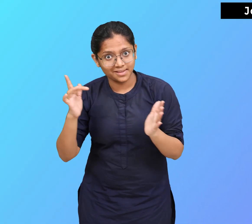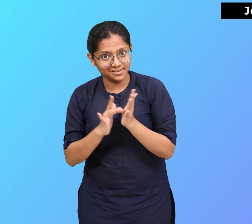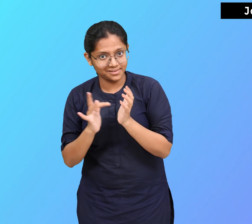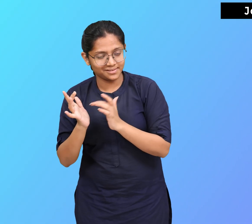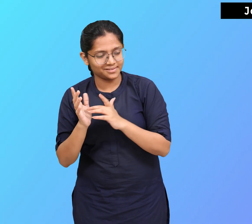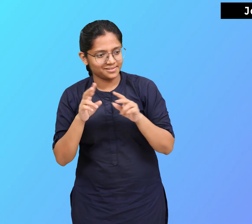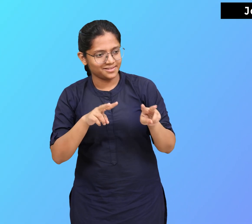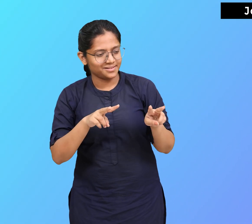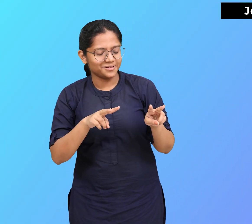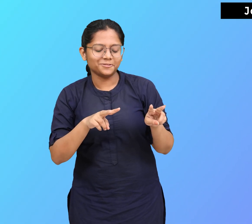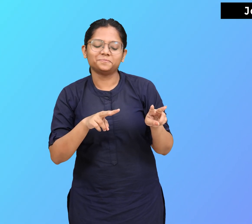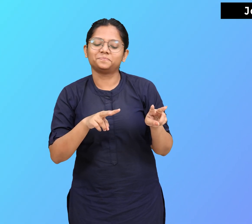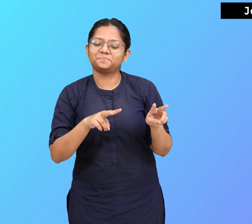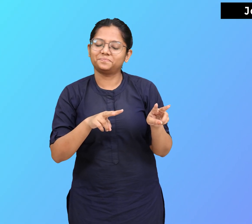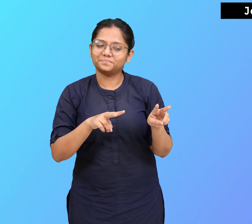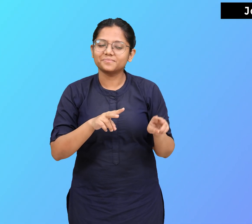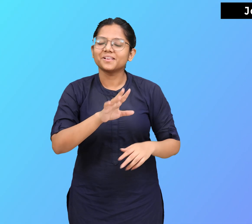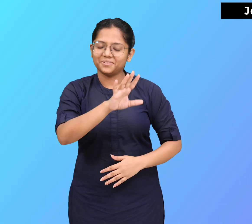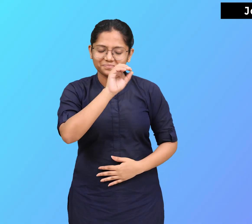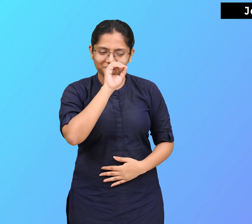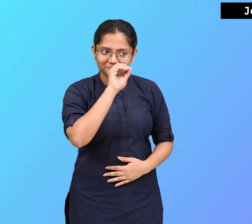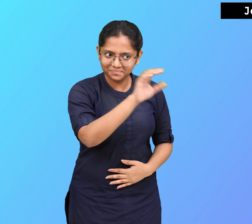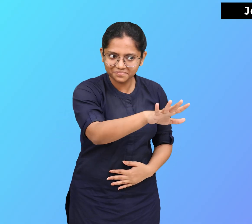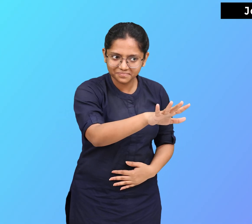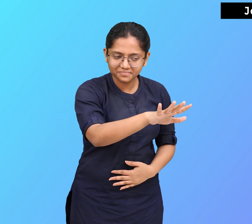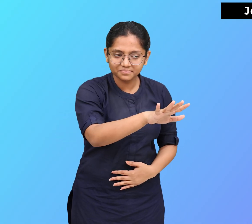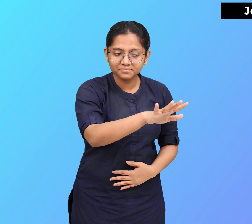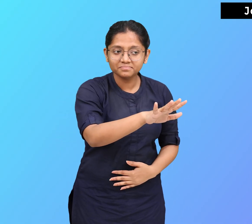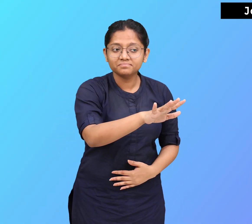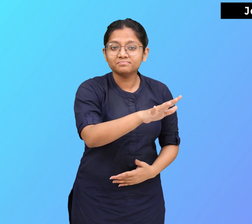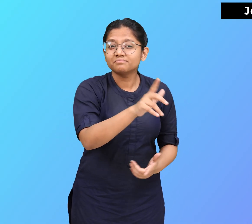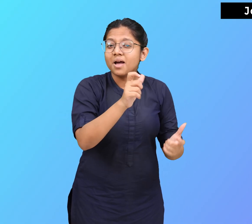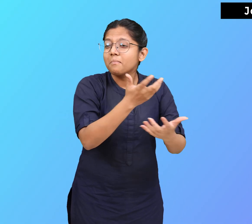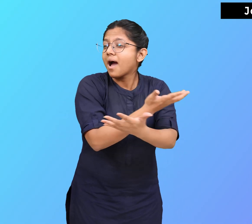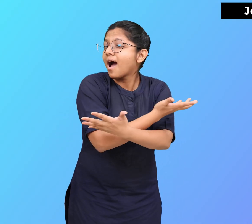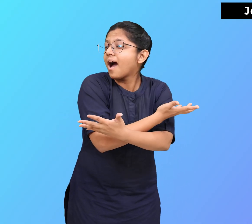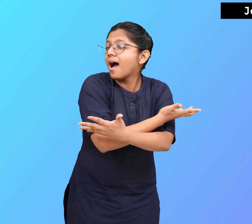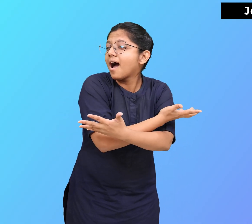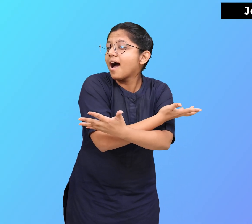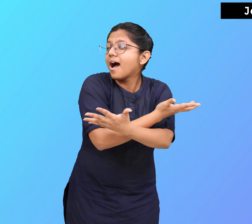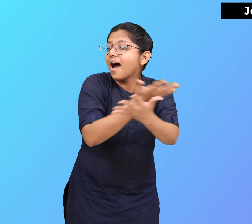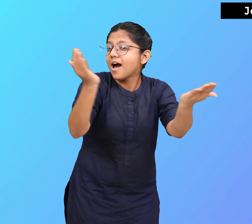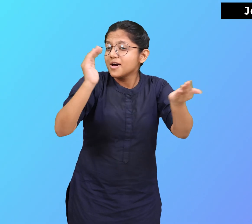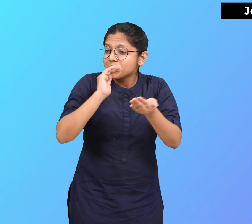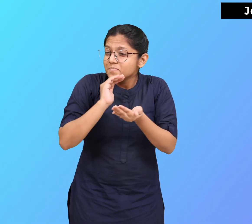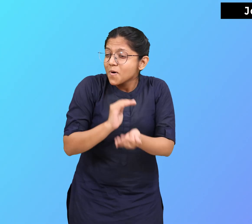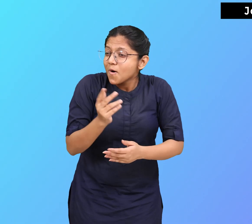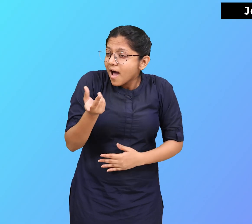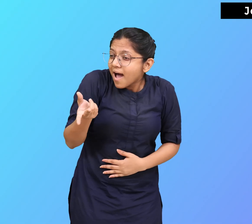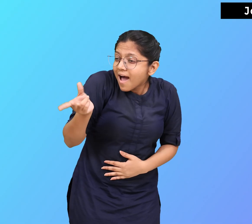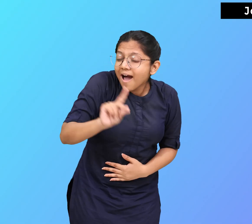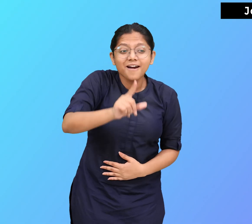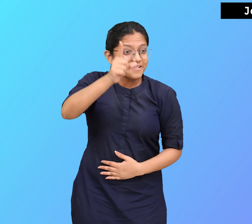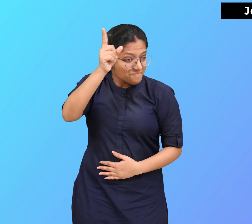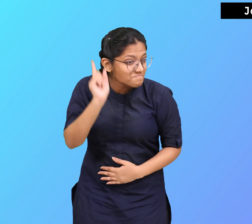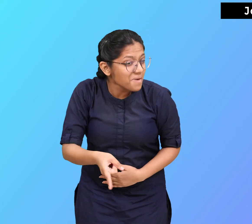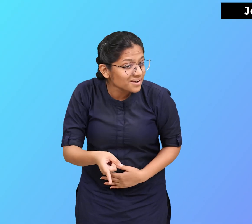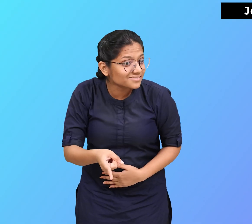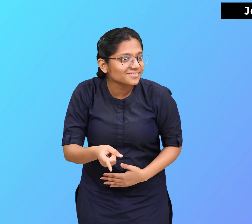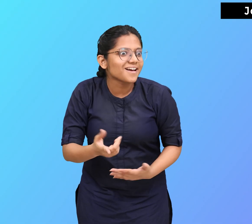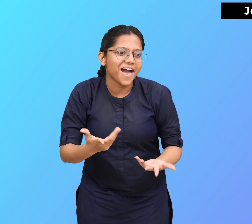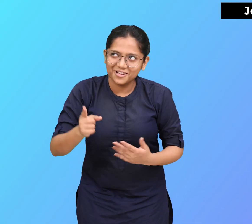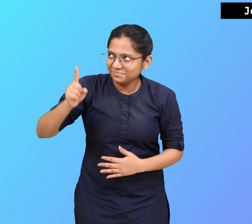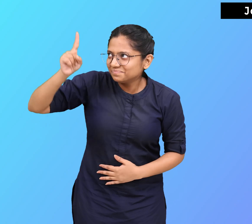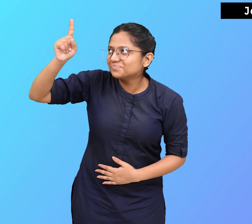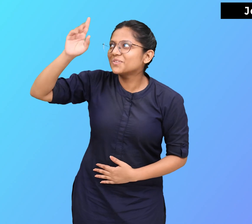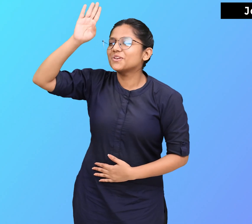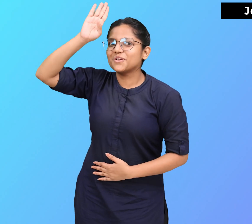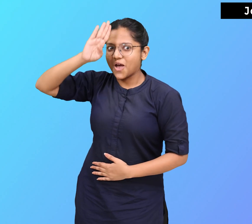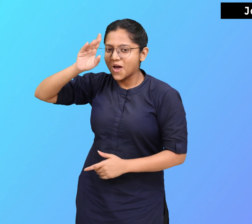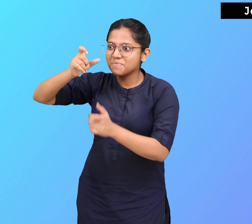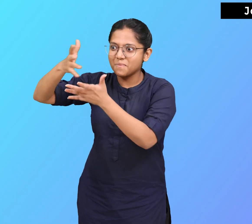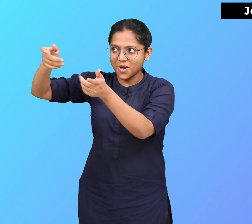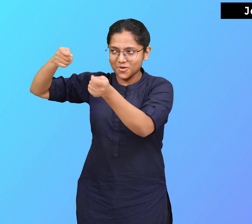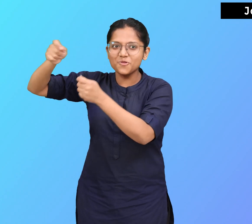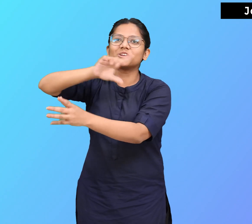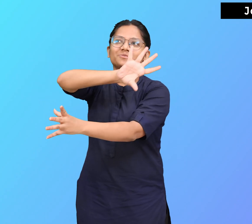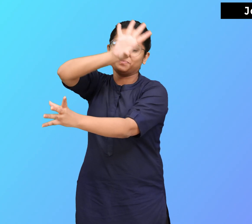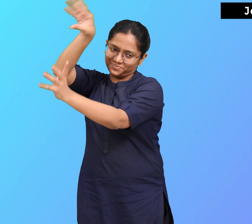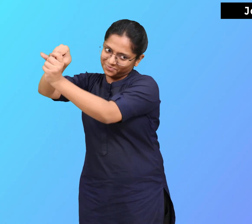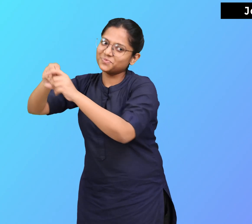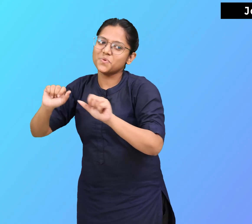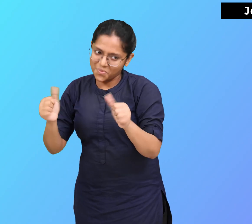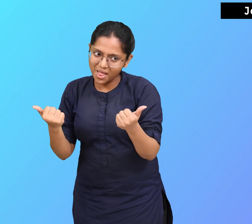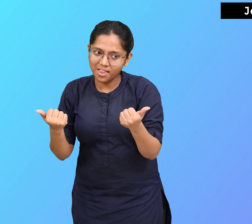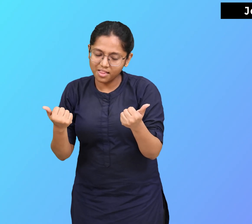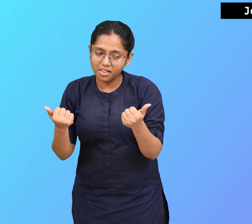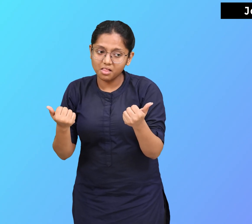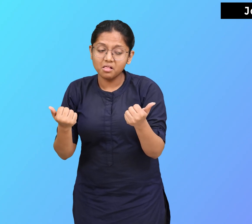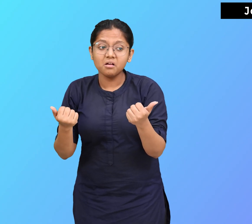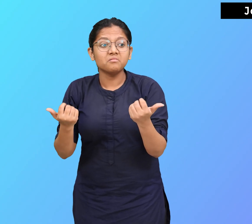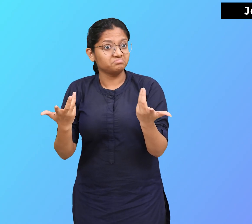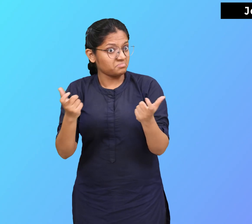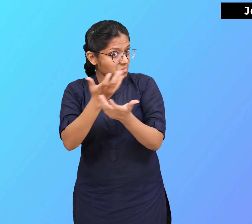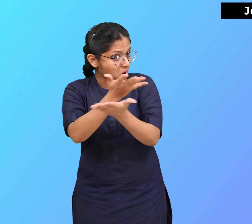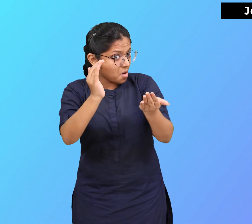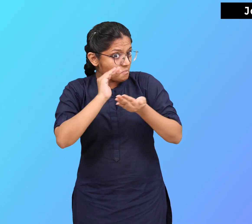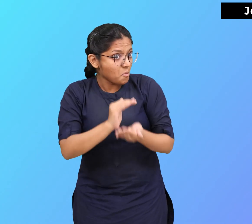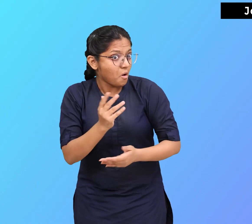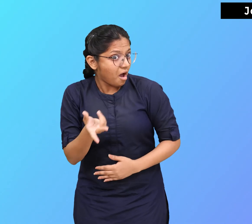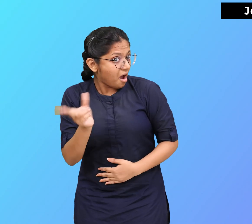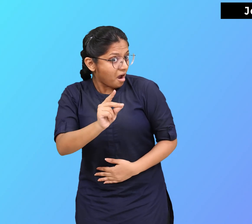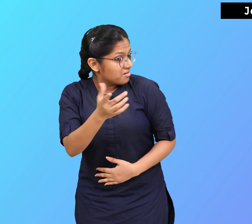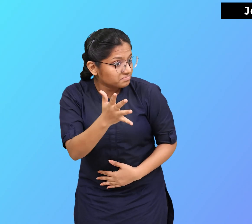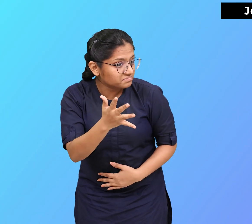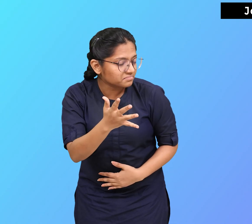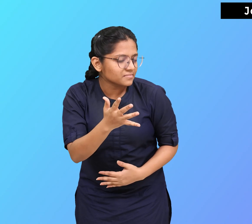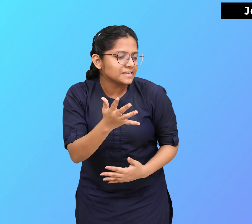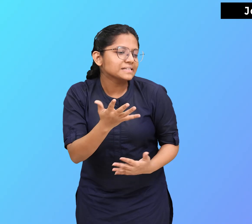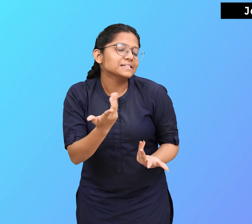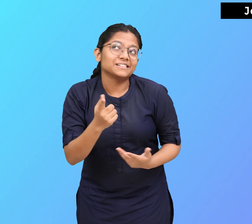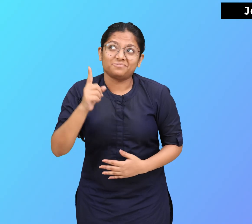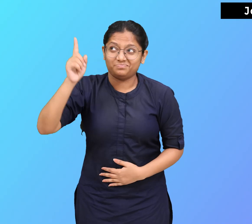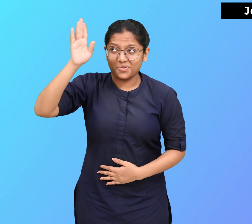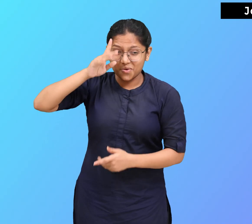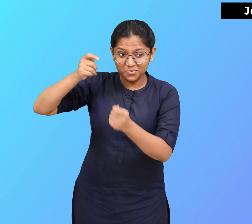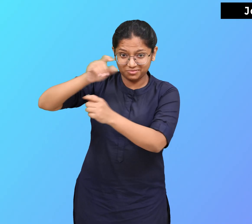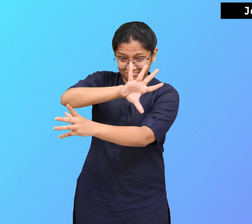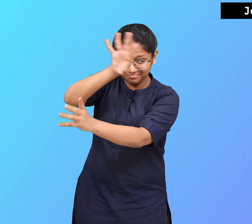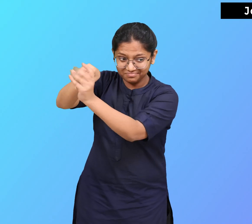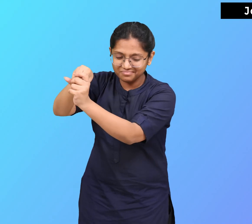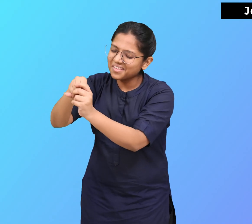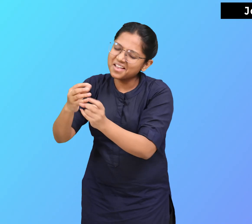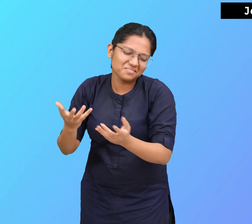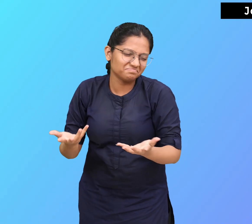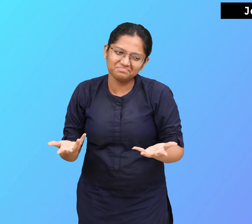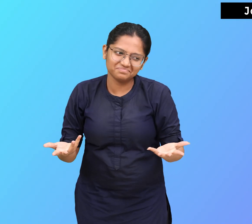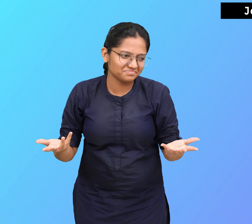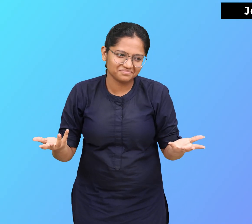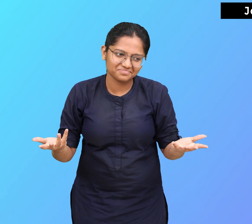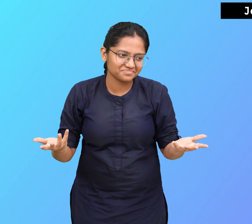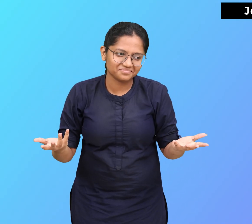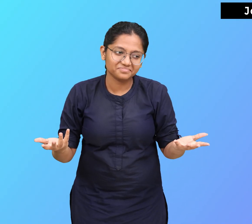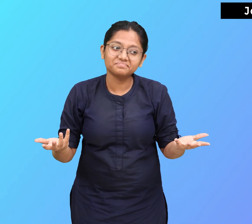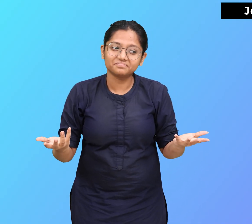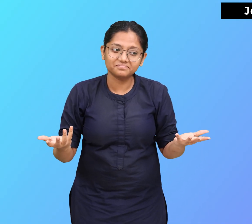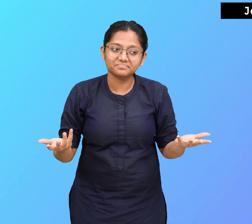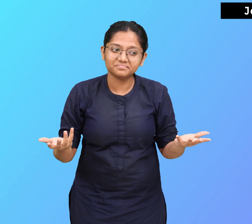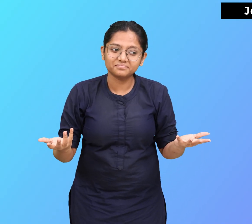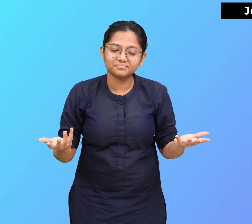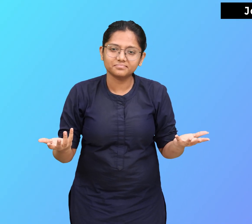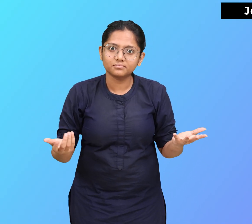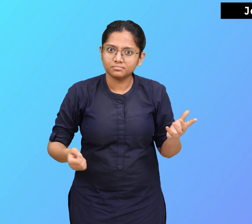Jesus answered, “I assure you, everyone must be born again. Anyone who is not born again cannot be in God’s kingdom.”